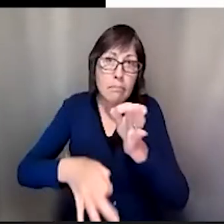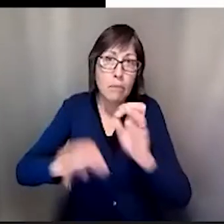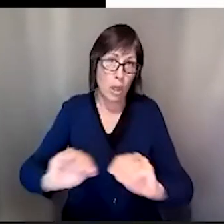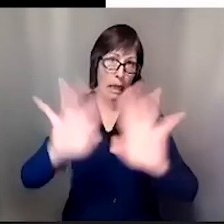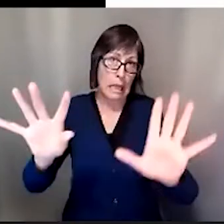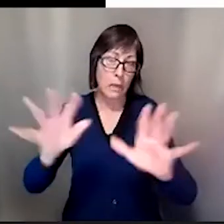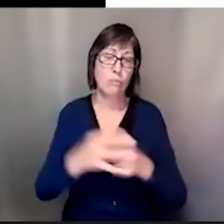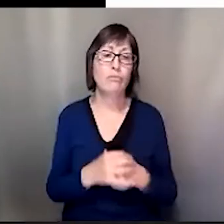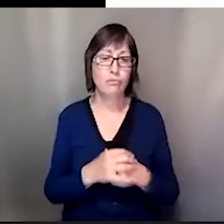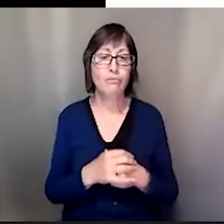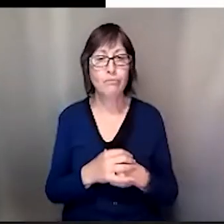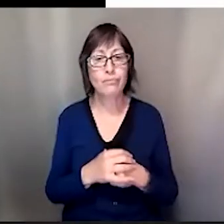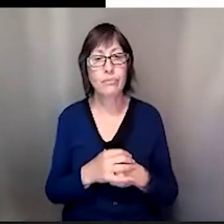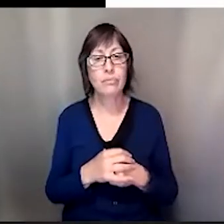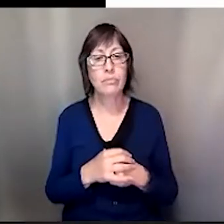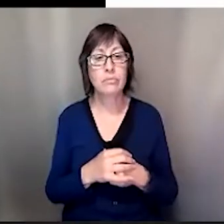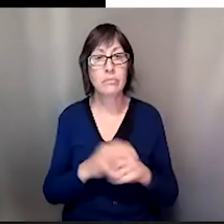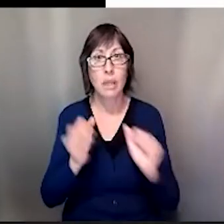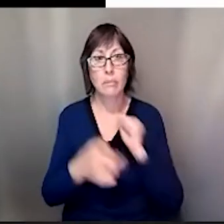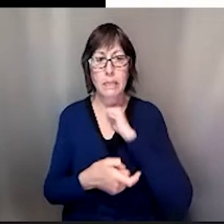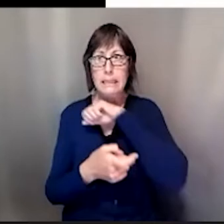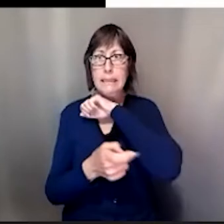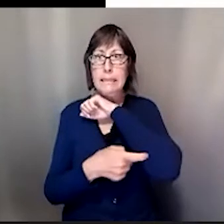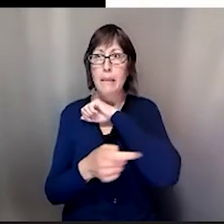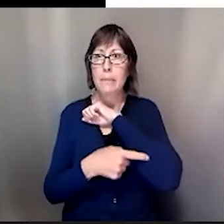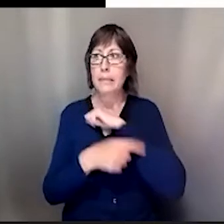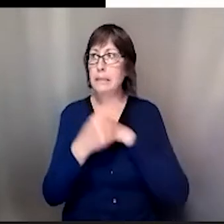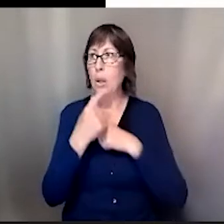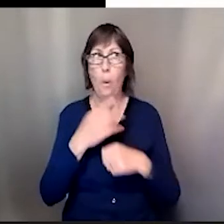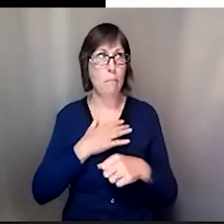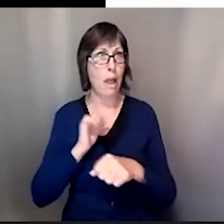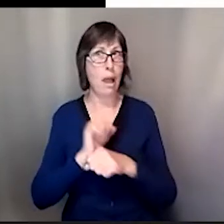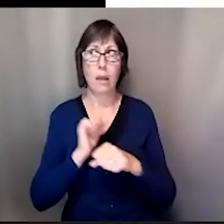application. It can be very tempting to paint a rosy picture of your practice and work but